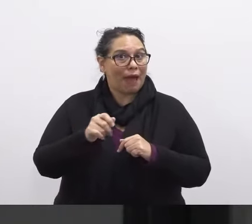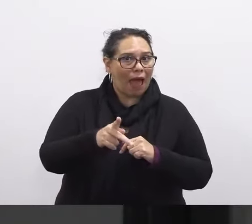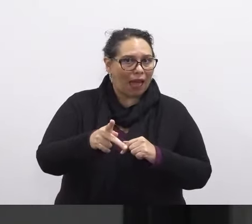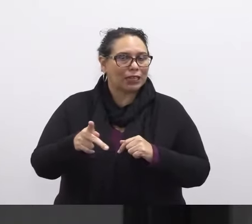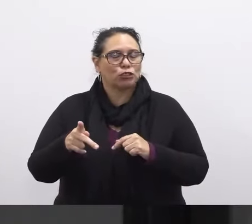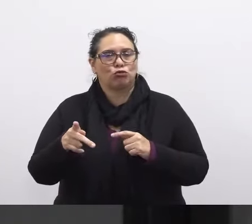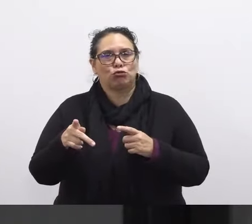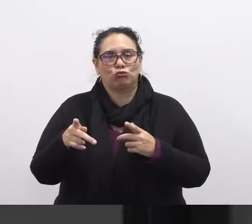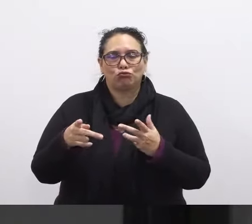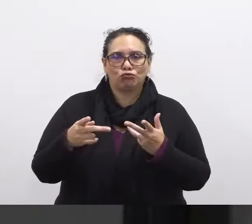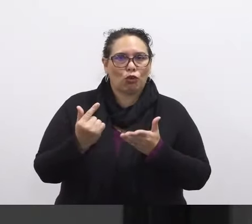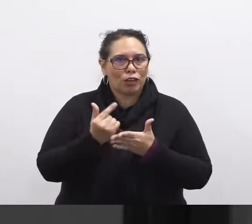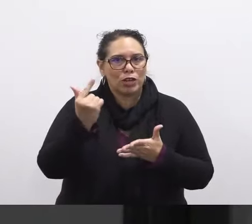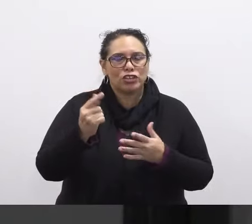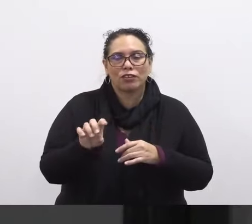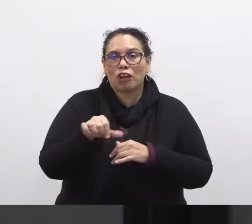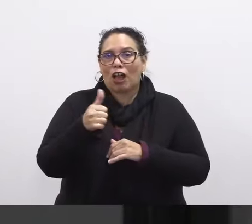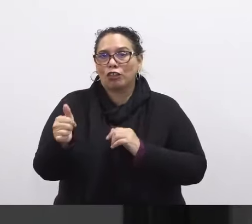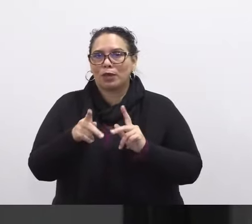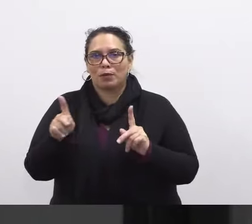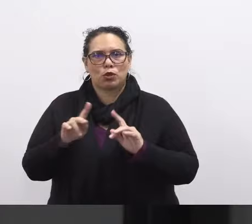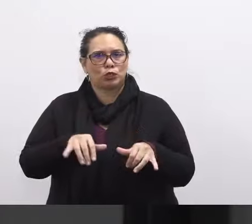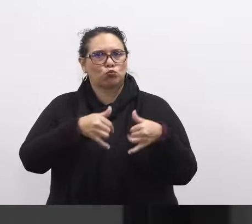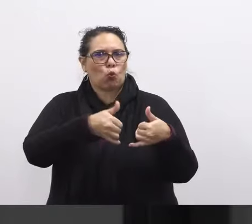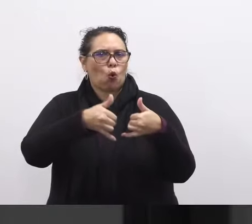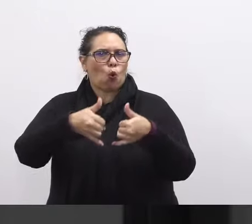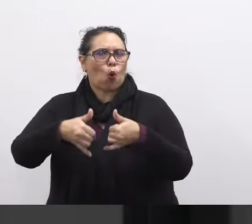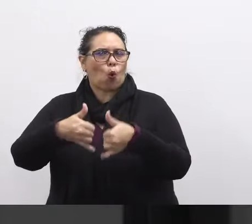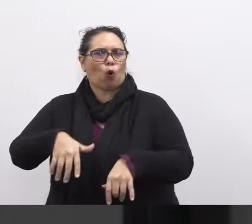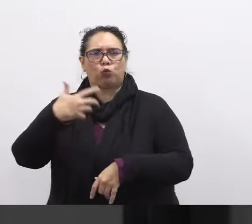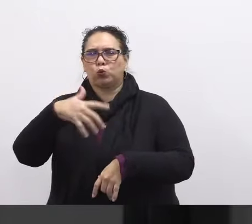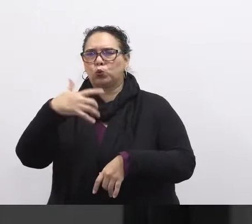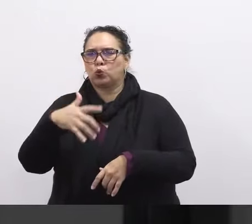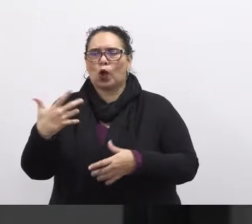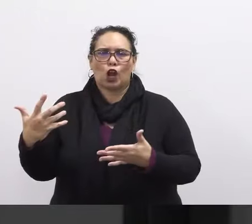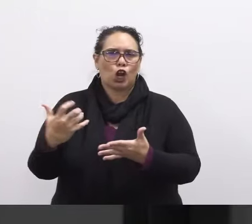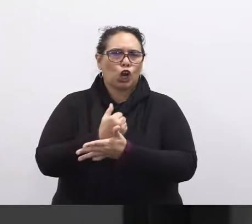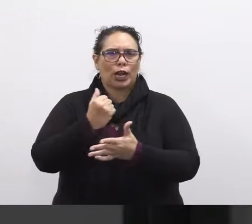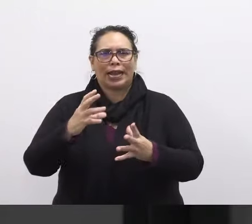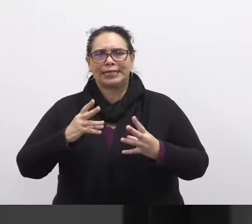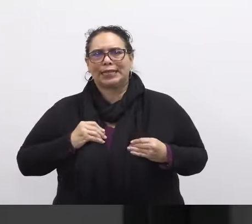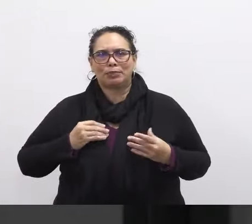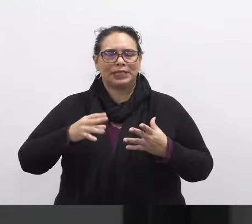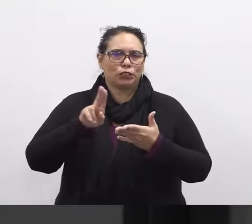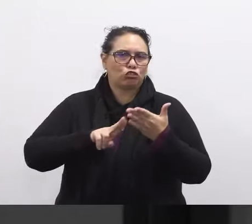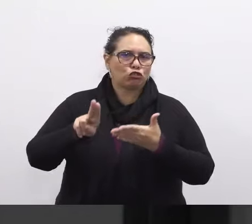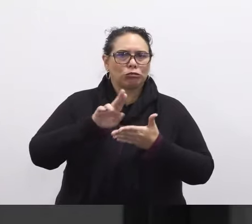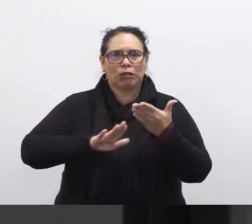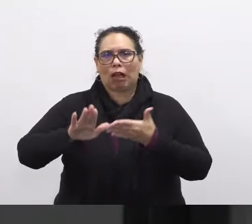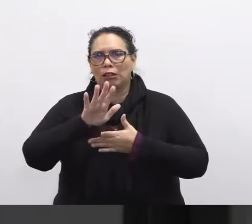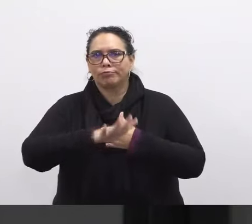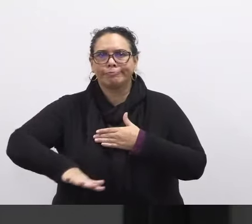for others that has meant winning prestigious awards and earning acceptances into colleges and universities around the country.